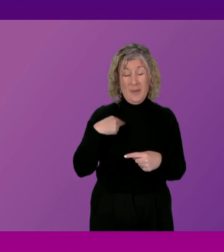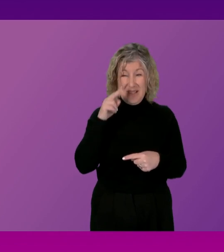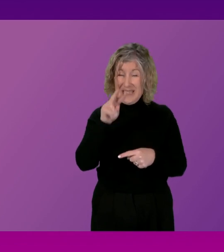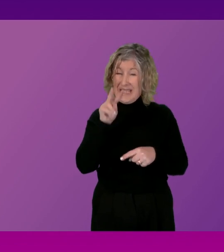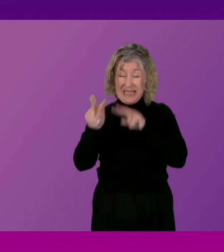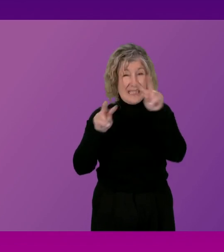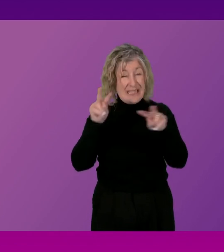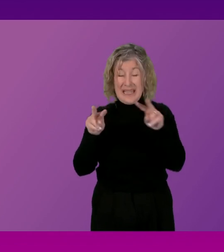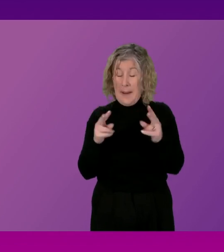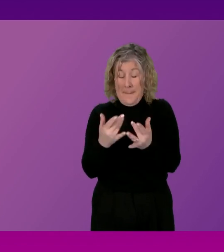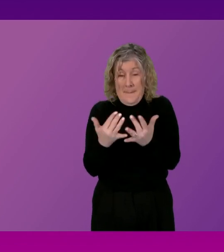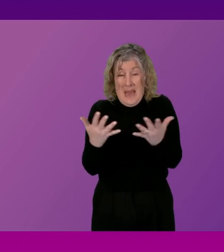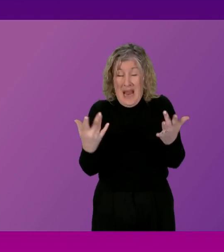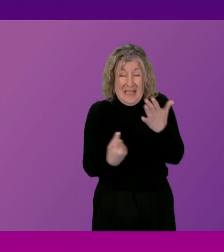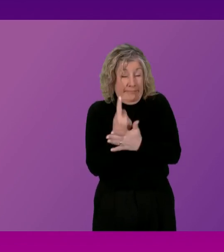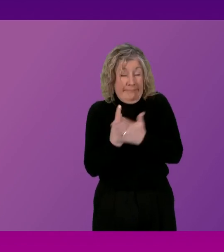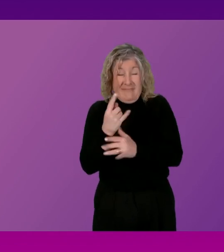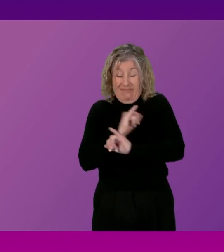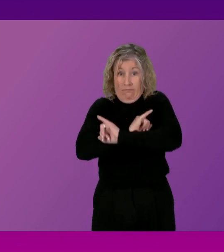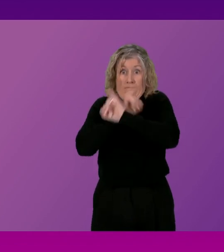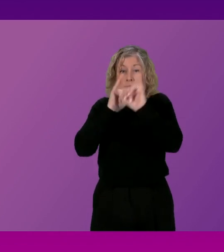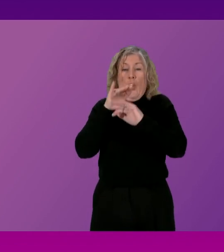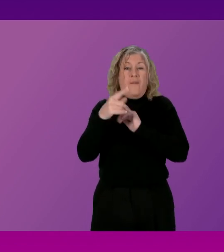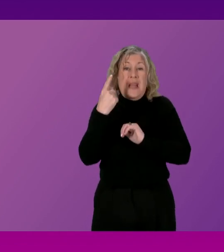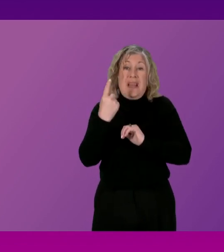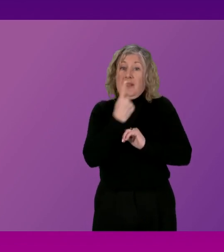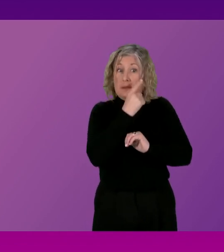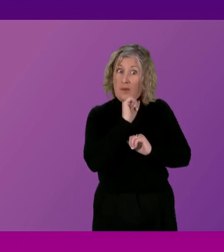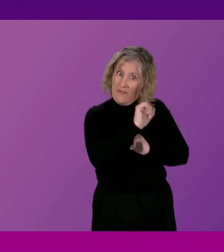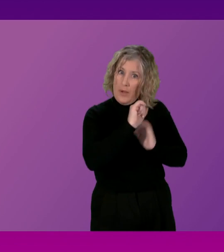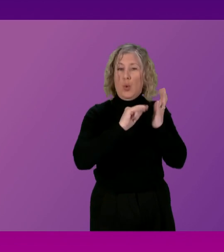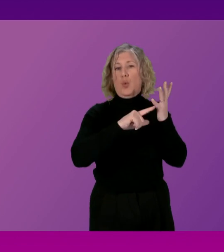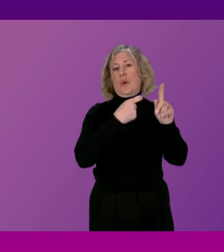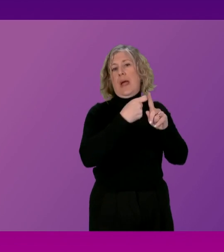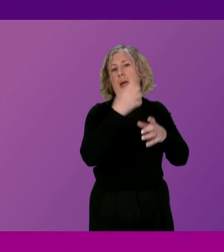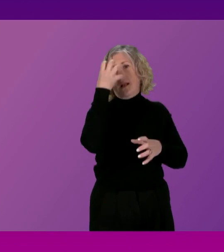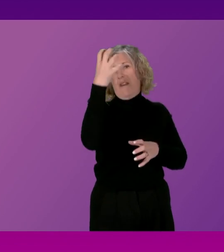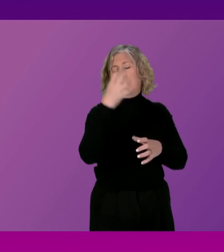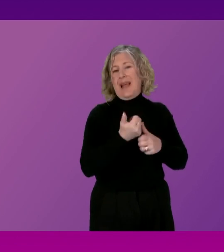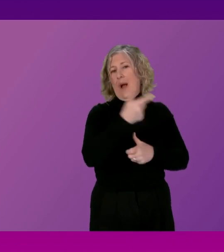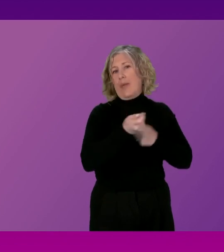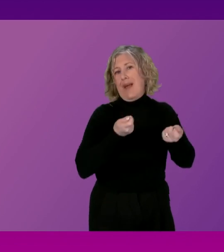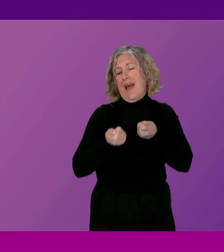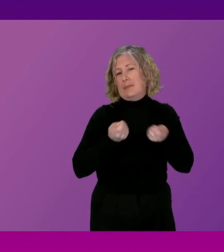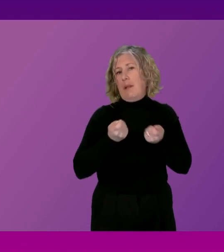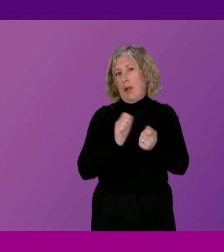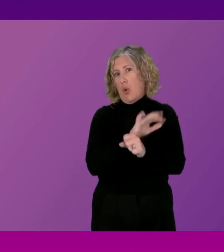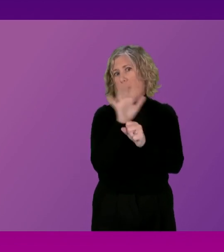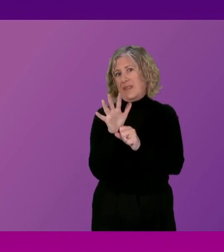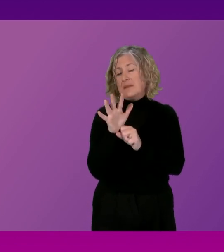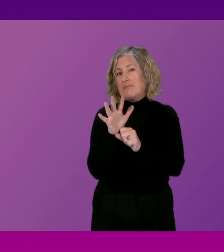damning evidence about the UK Government’s handling, or mishandling, of the Covid pandemic.